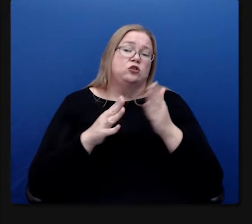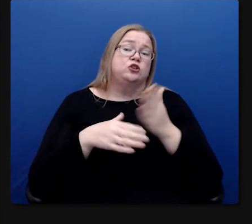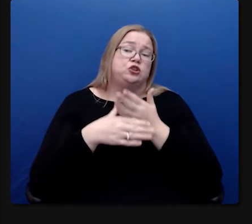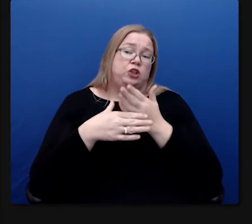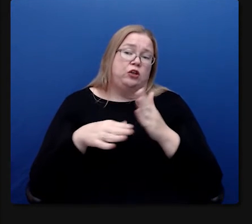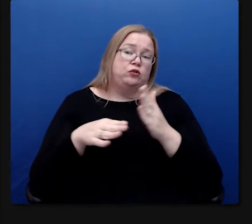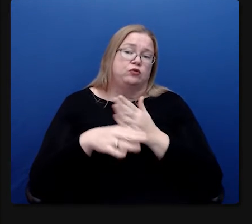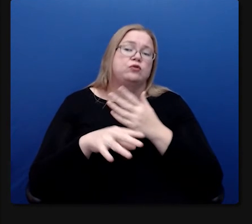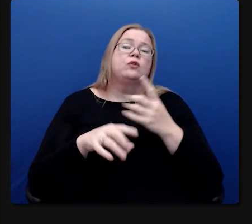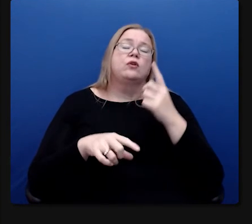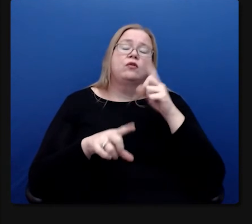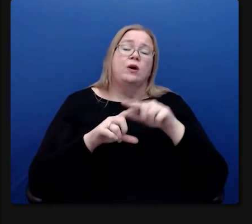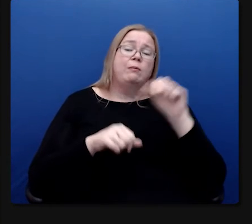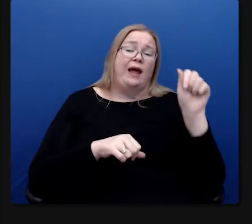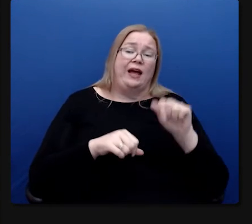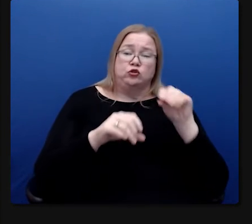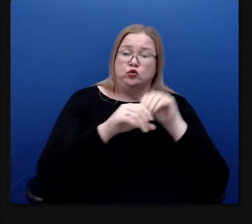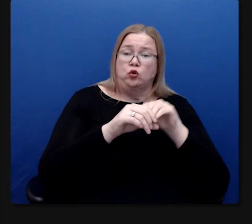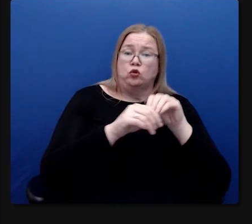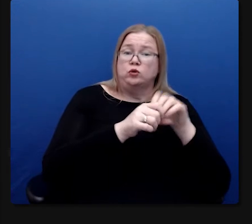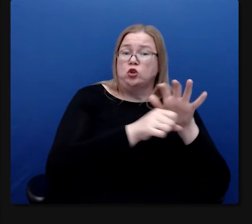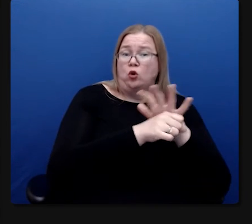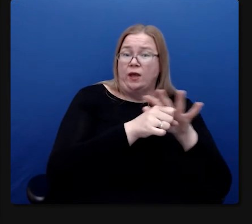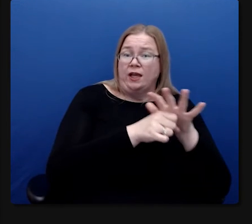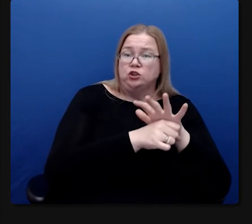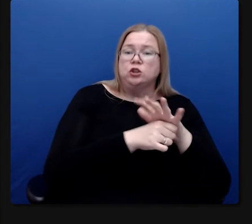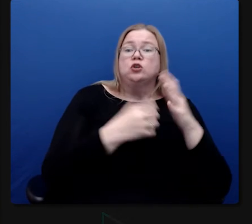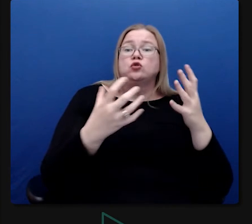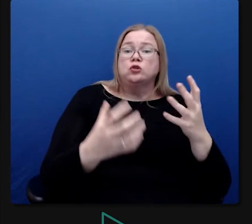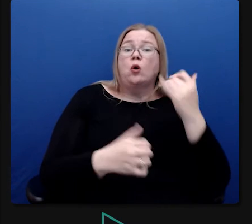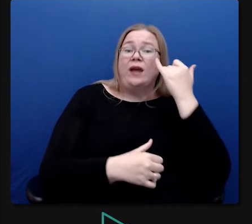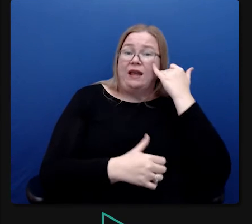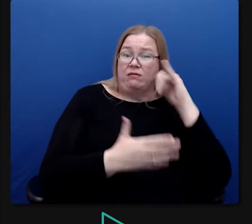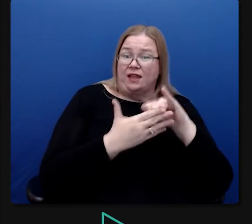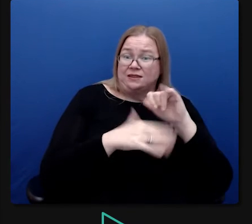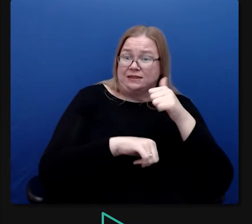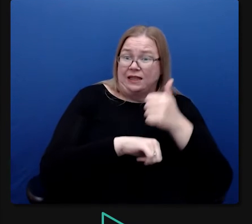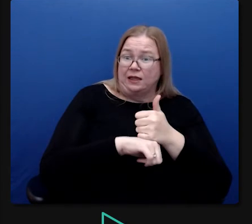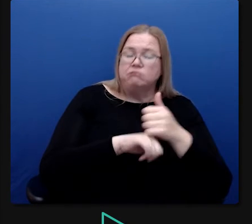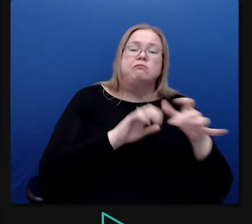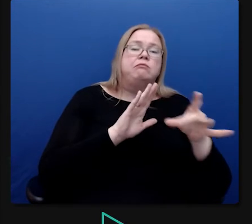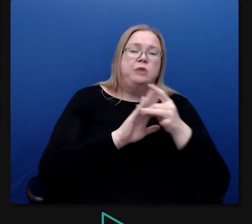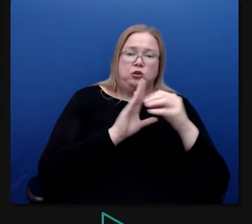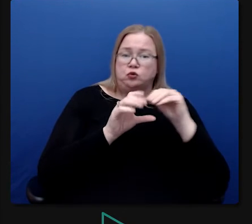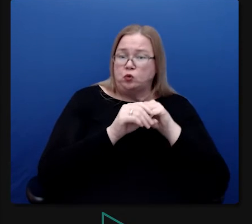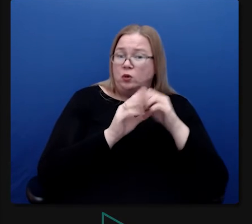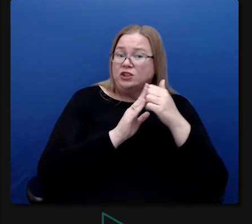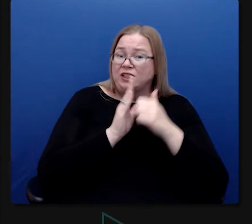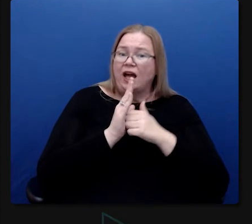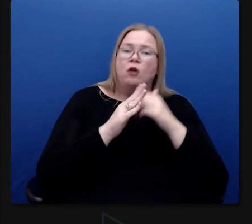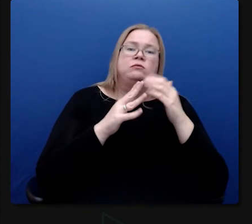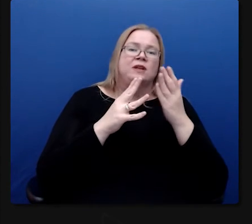from an Azure storage location. So if you've got that set up, you can select a storage account and a file share name,